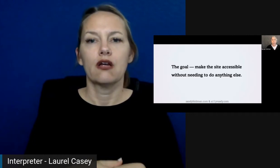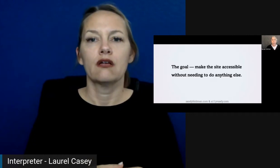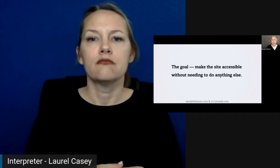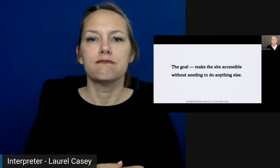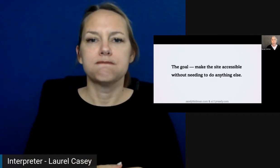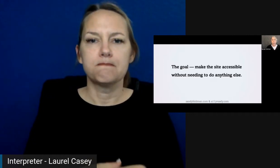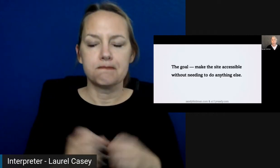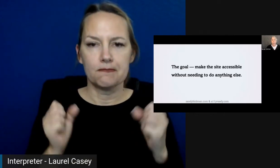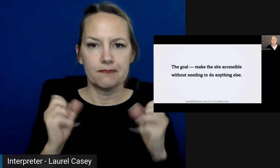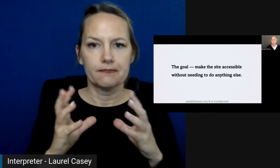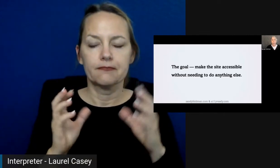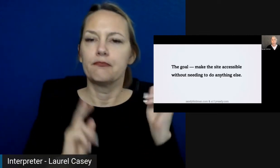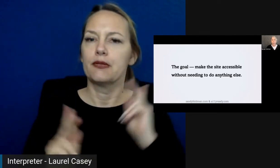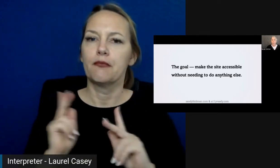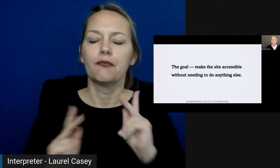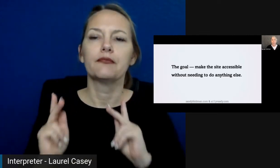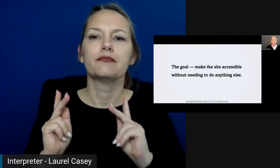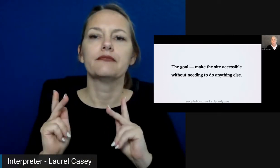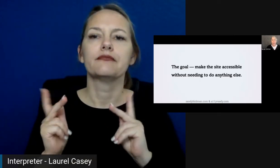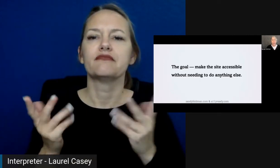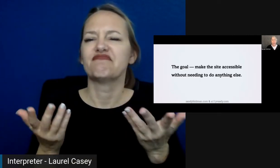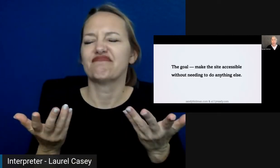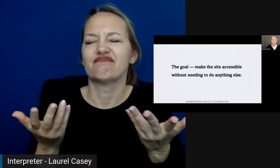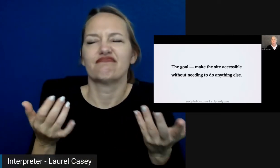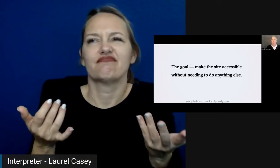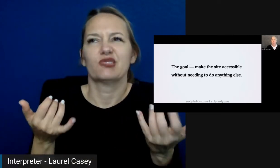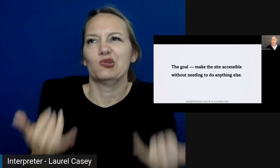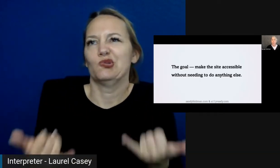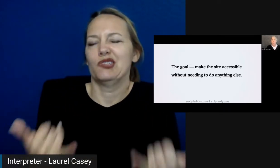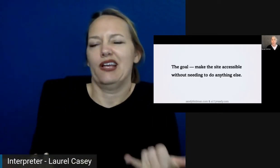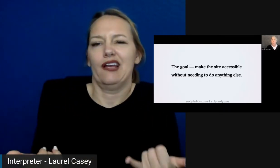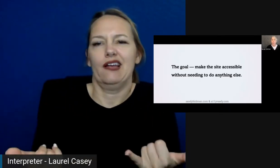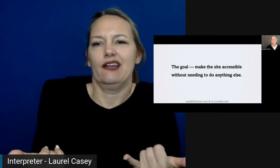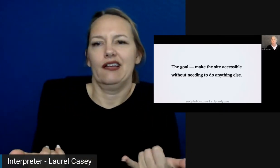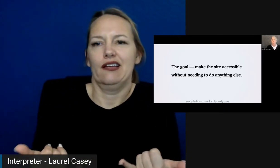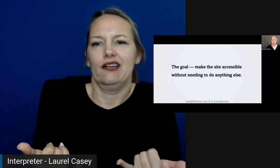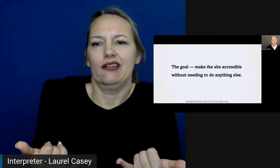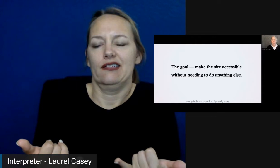who you know these days are being told the site needs to be accessible.